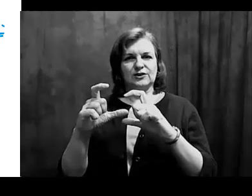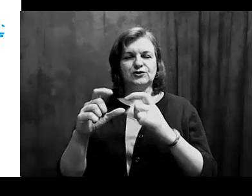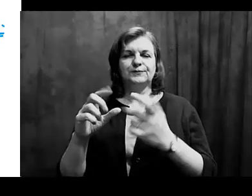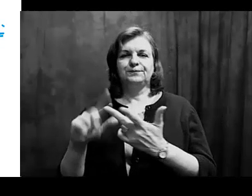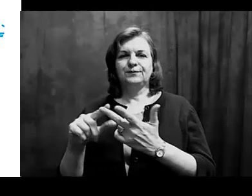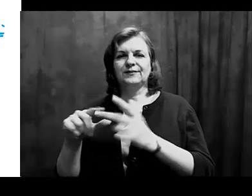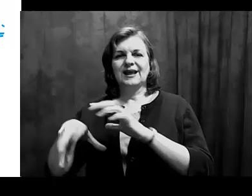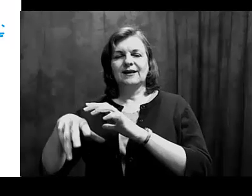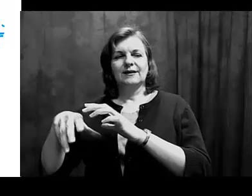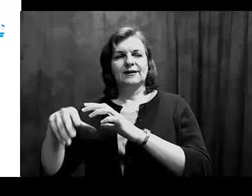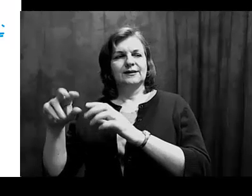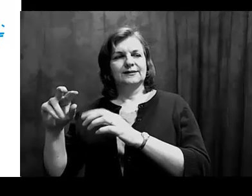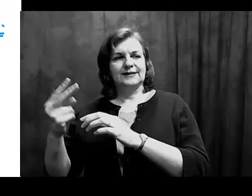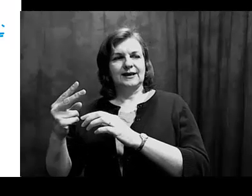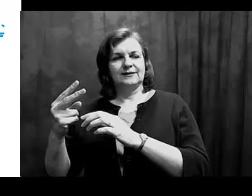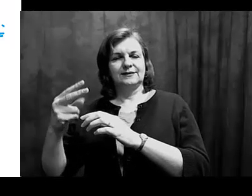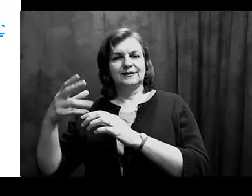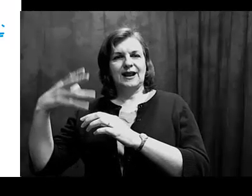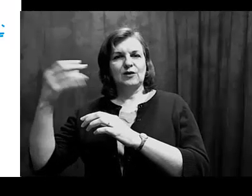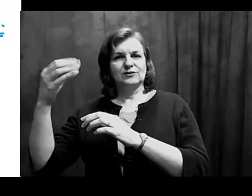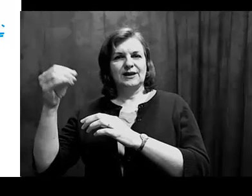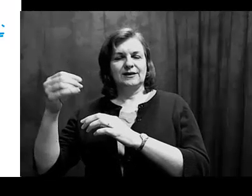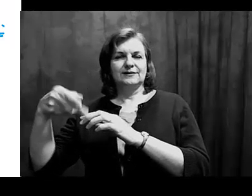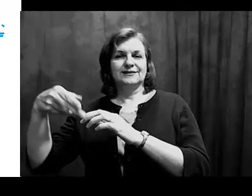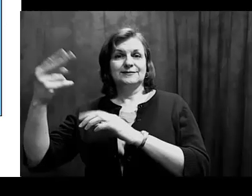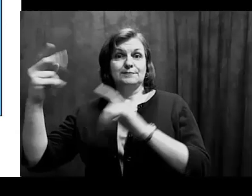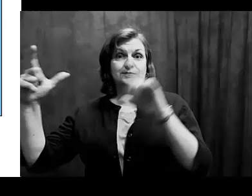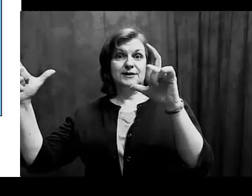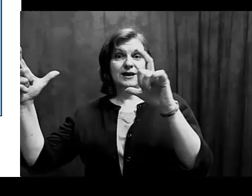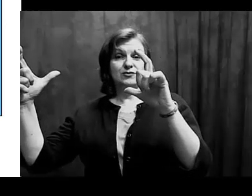regulation or anything going on with the cell wall